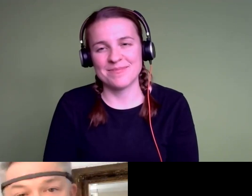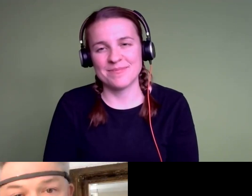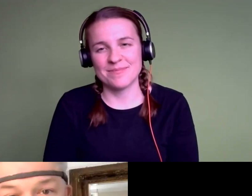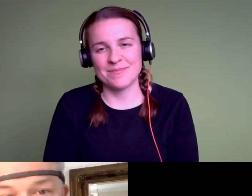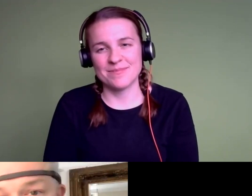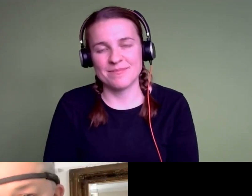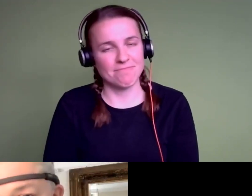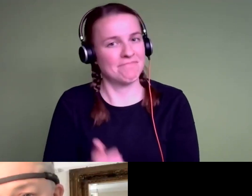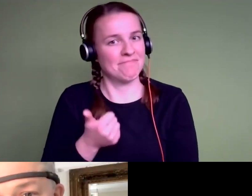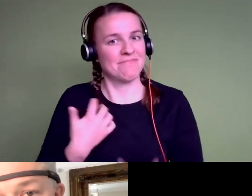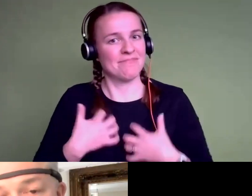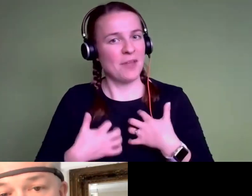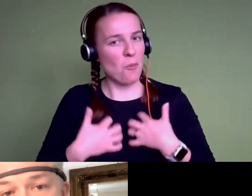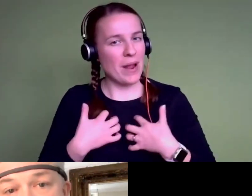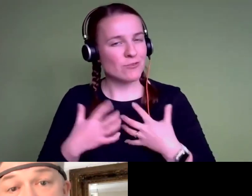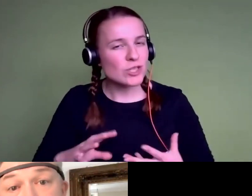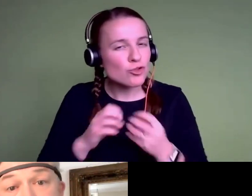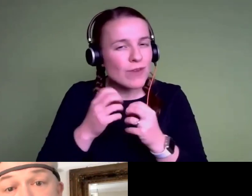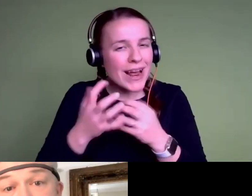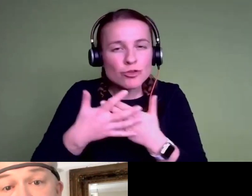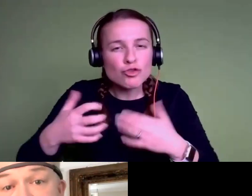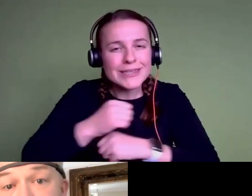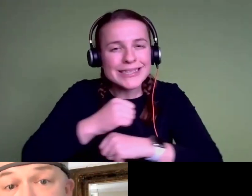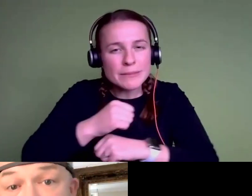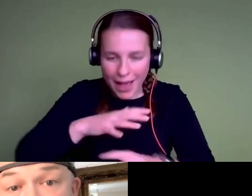life and world around them. One of the things we are